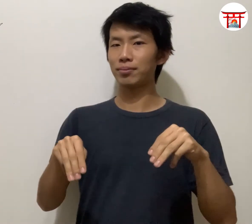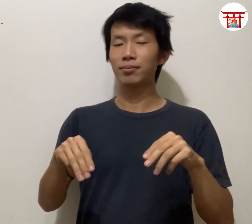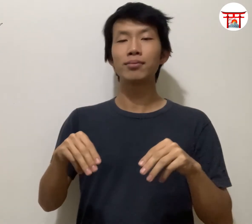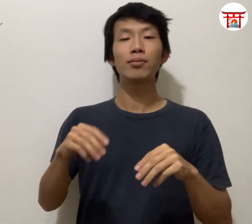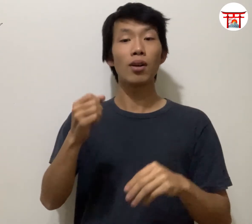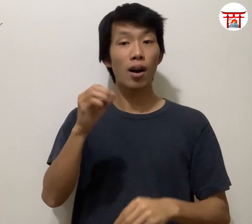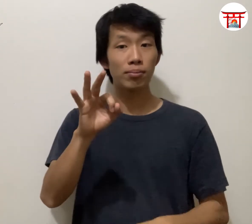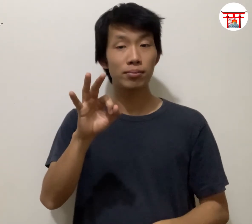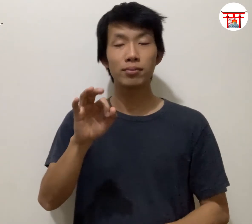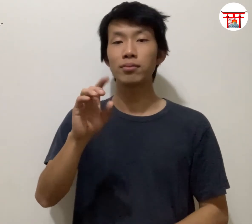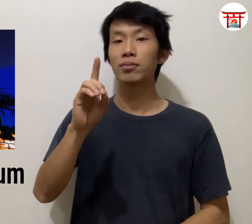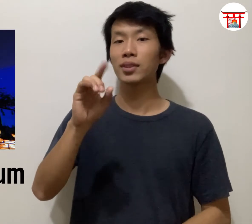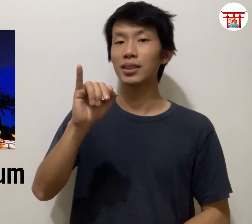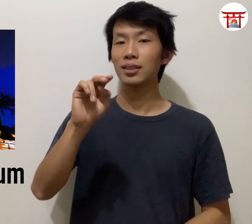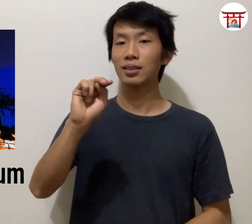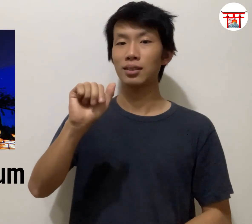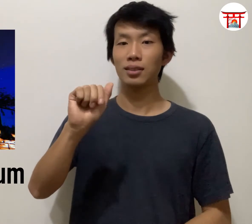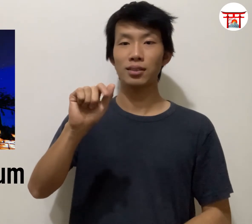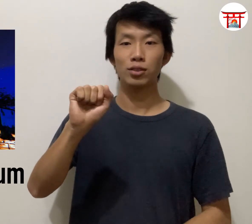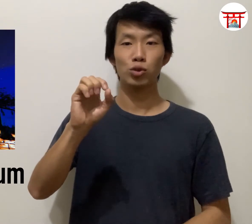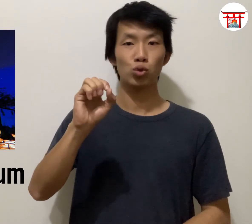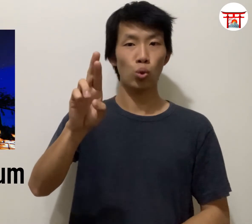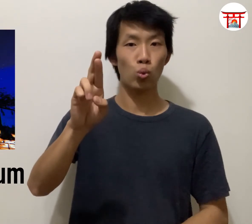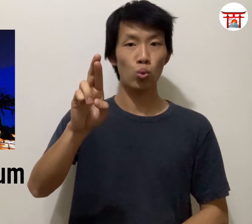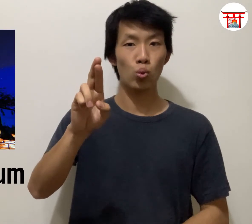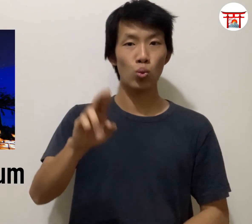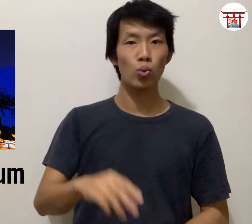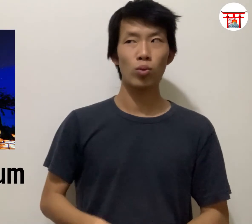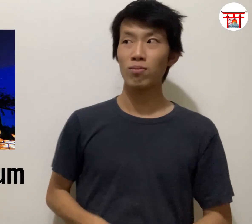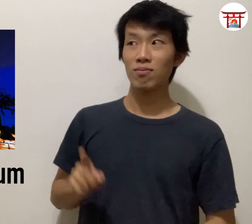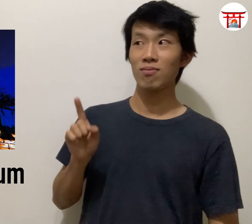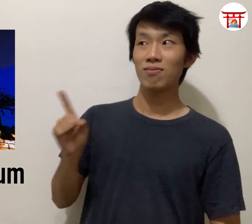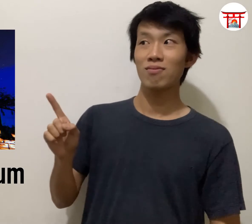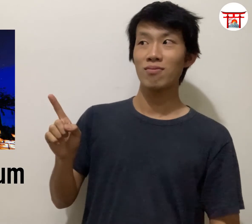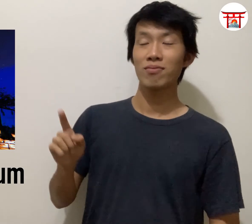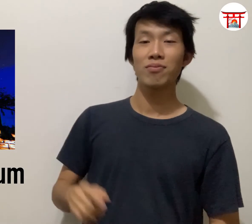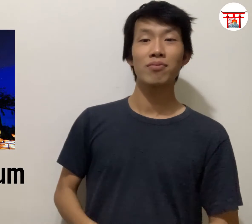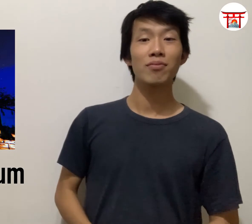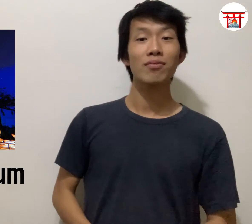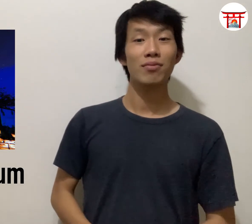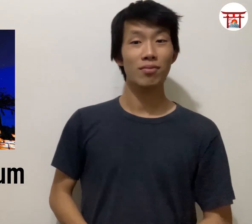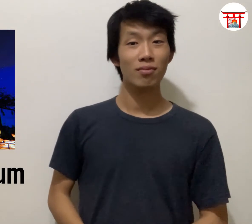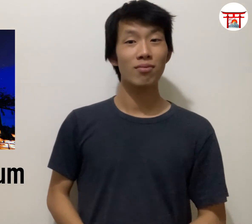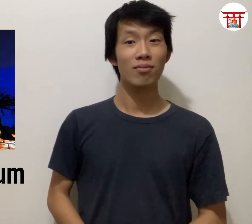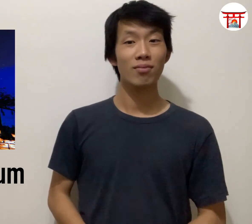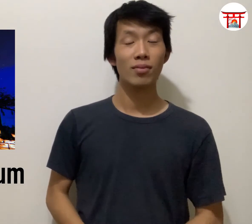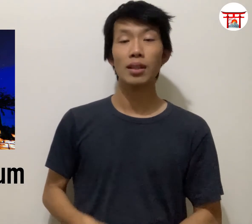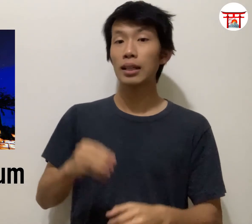about dinosaurs!